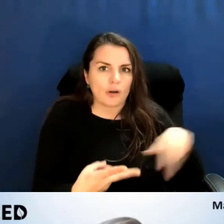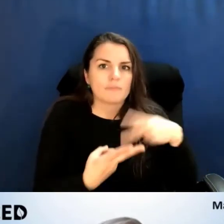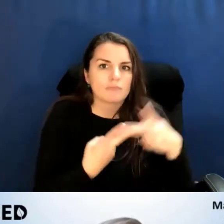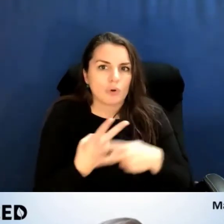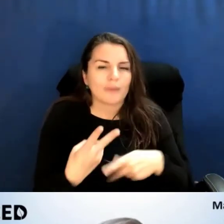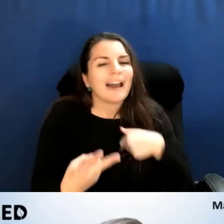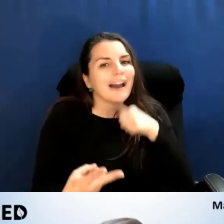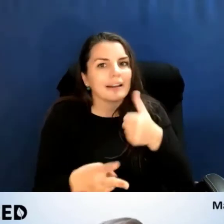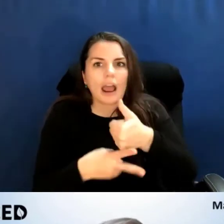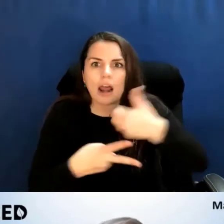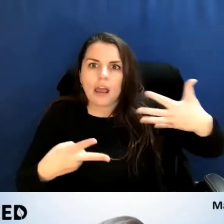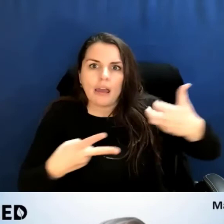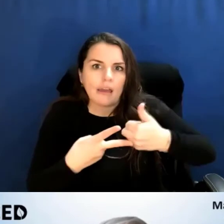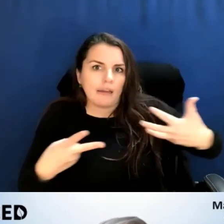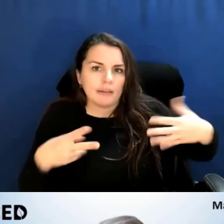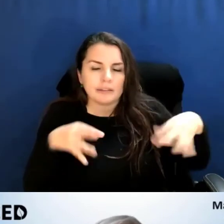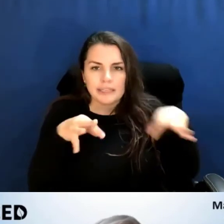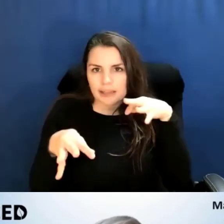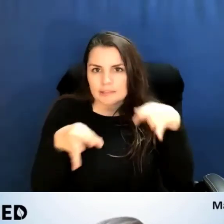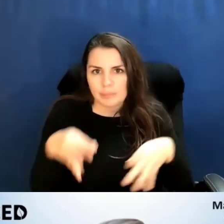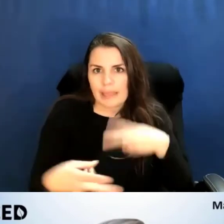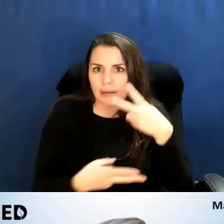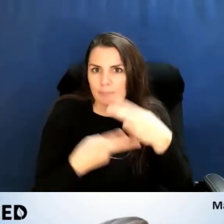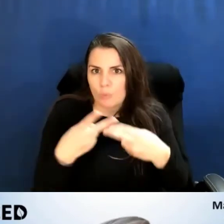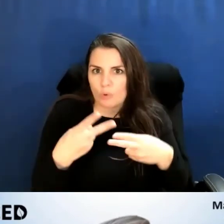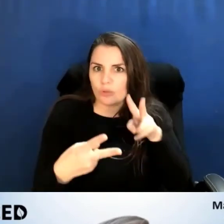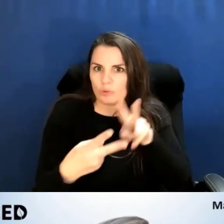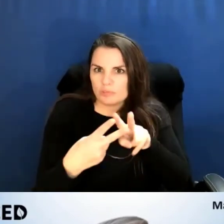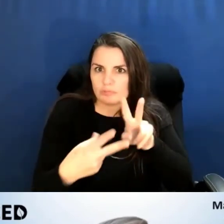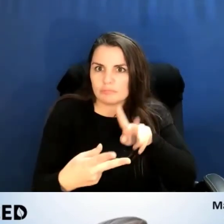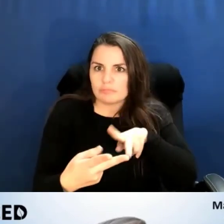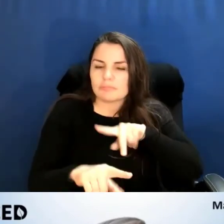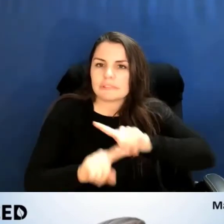between the small business, the SBIR program and the STTR program,